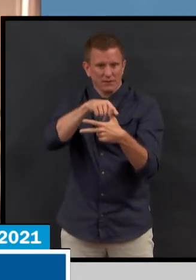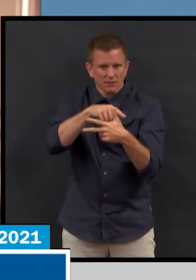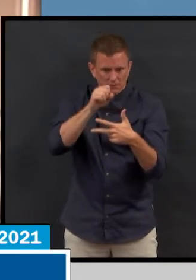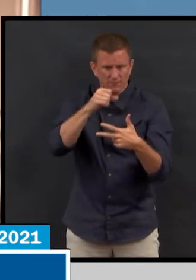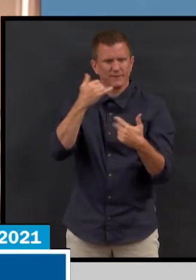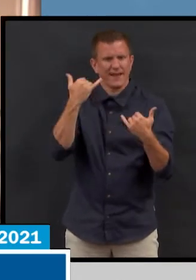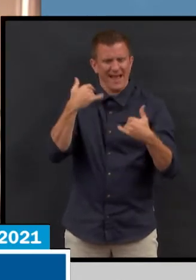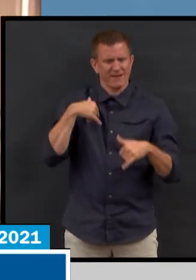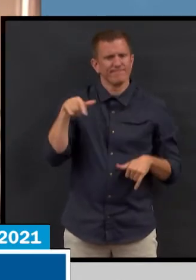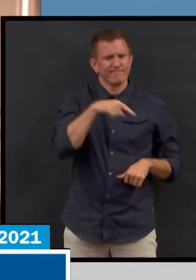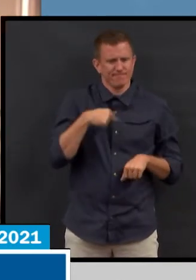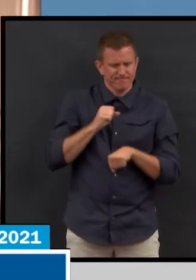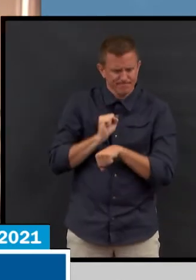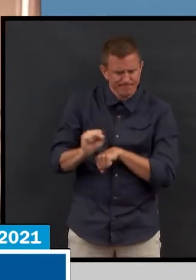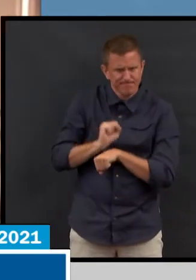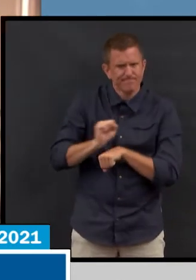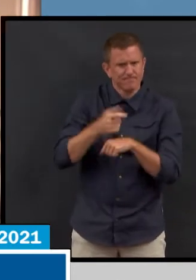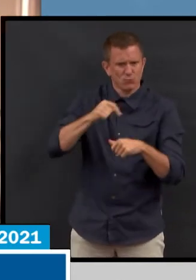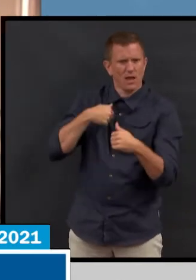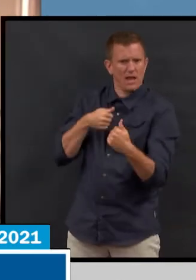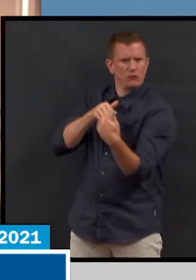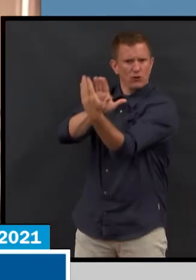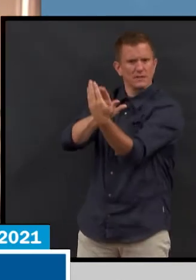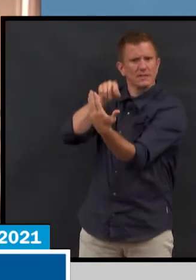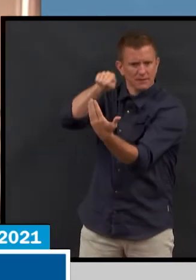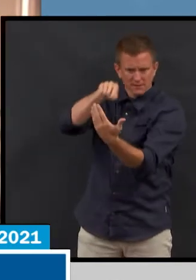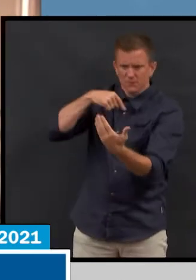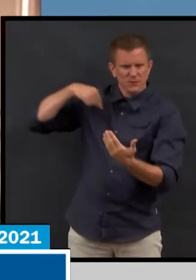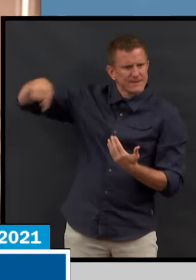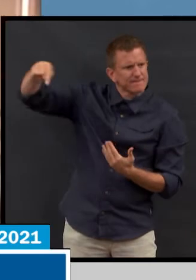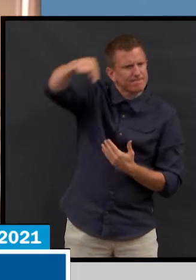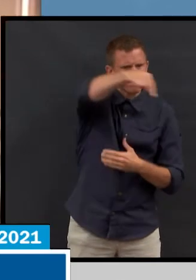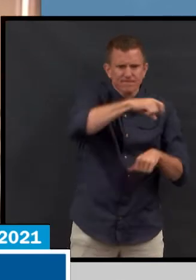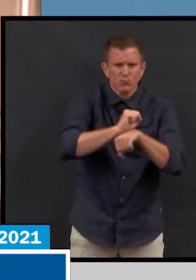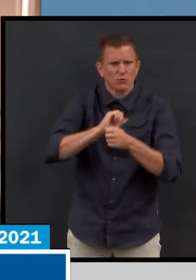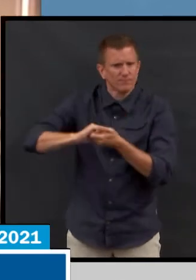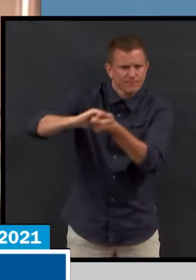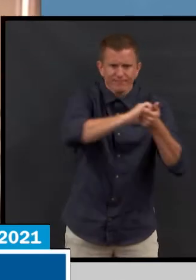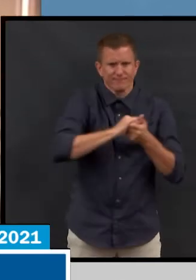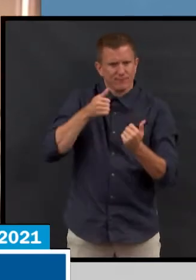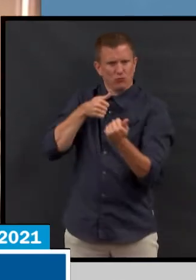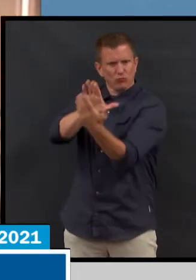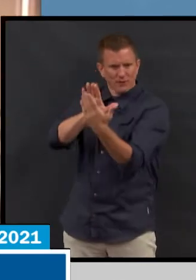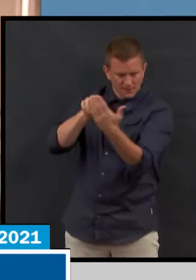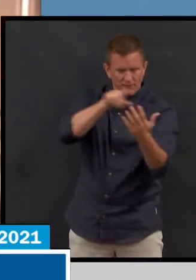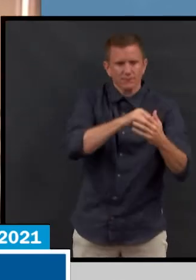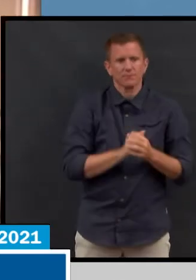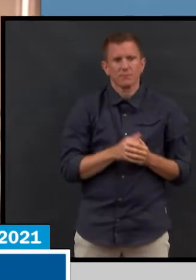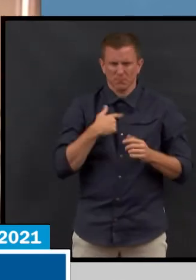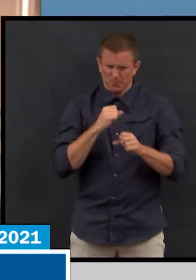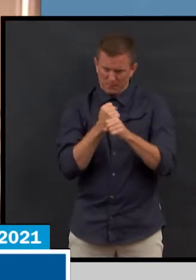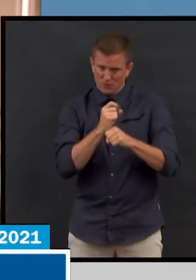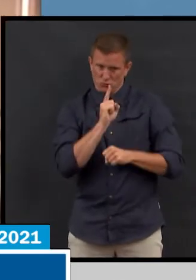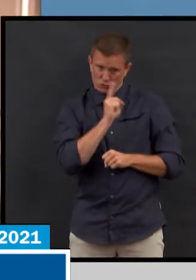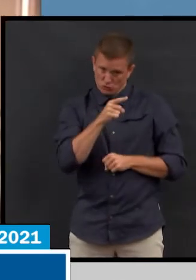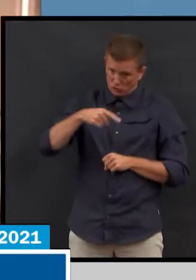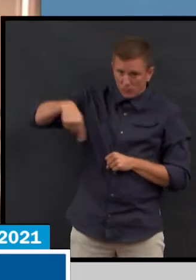working hard uh trying to hold individuals who are committing crimes accountable for their actions uh